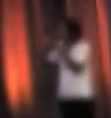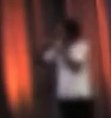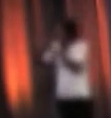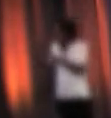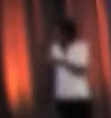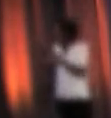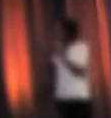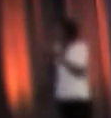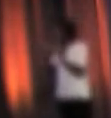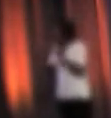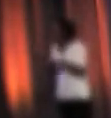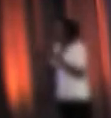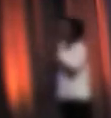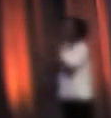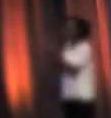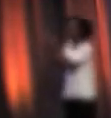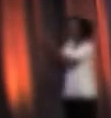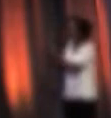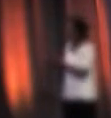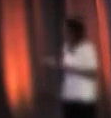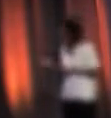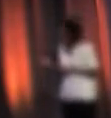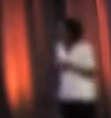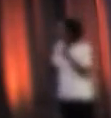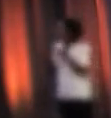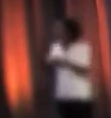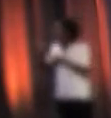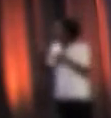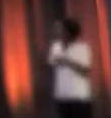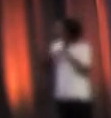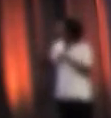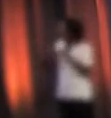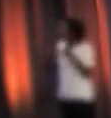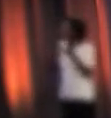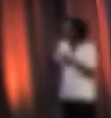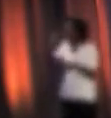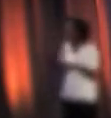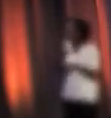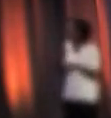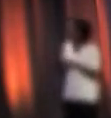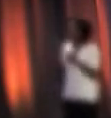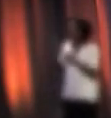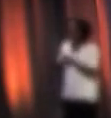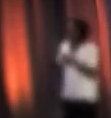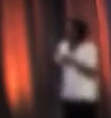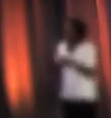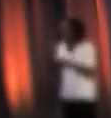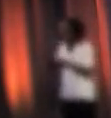Organisations such as Imperial War Museum in 2009 being recognized four years later